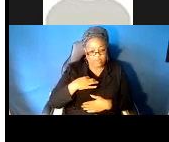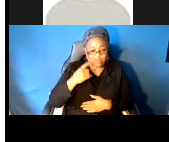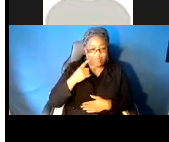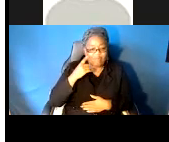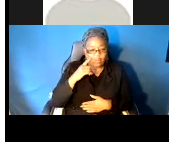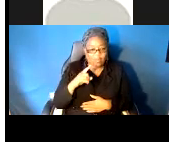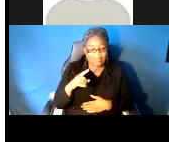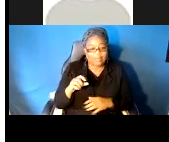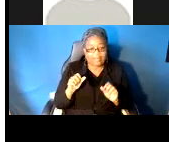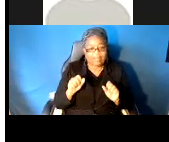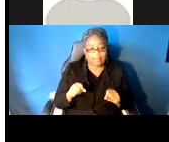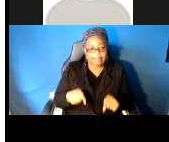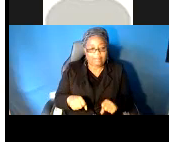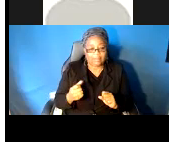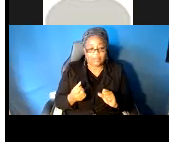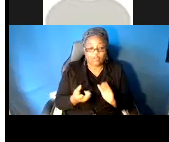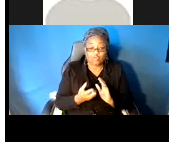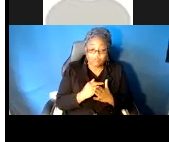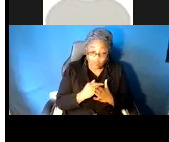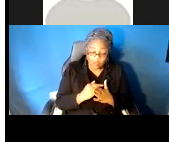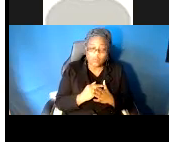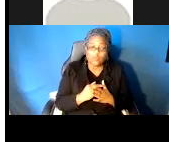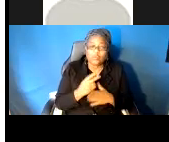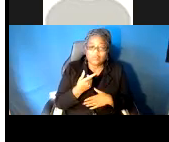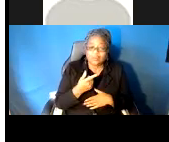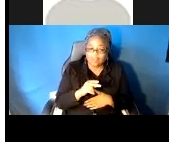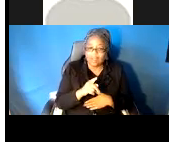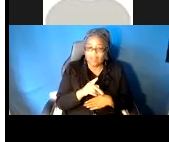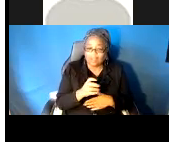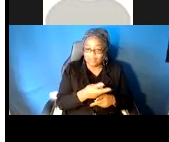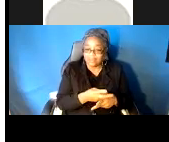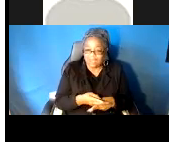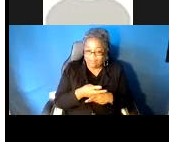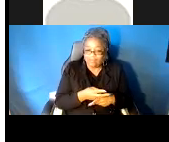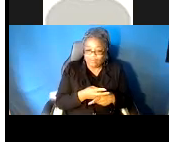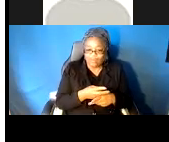So please review the guidelines carefully. Staff may deem parts of your application